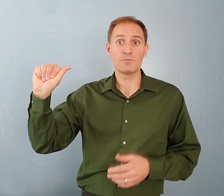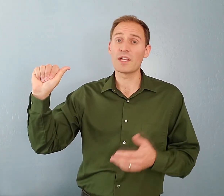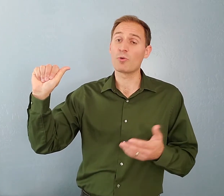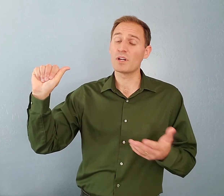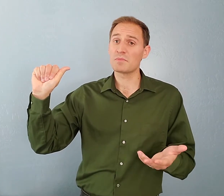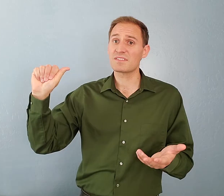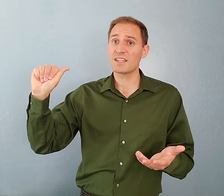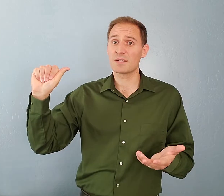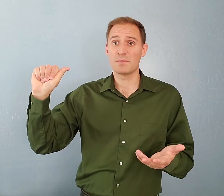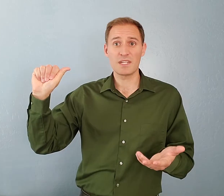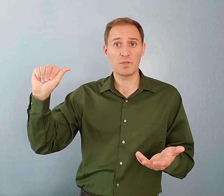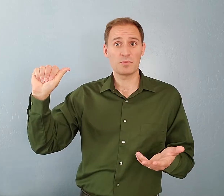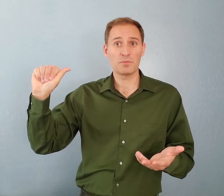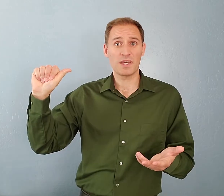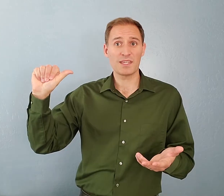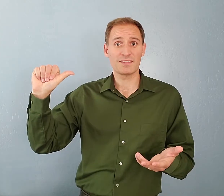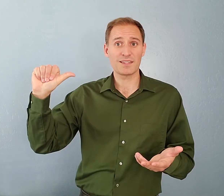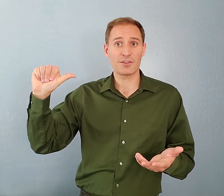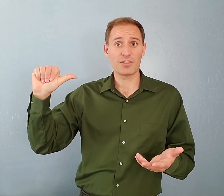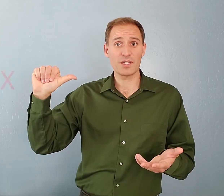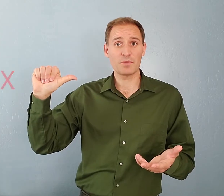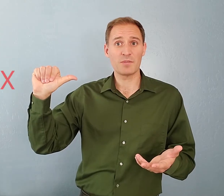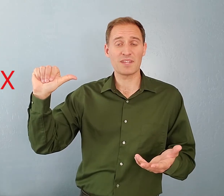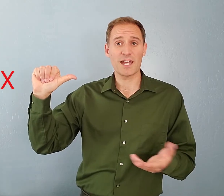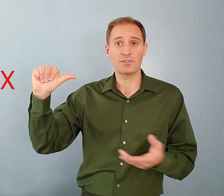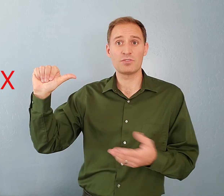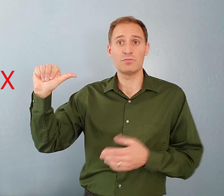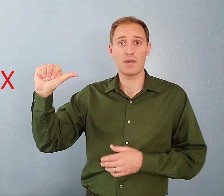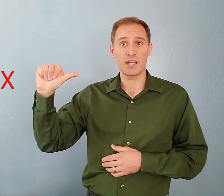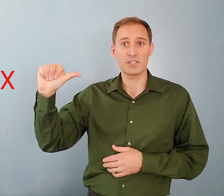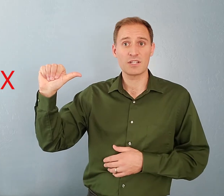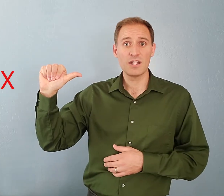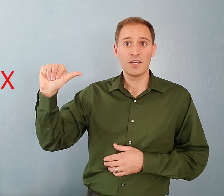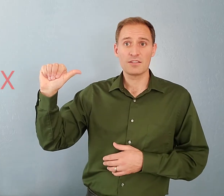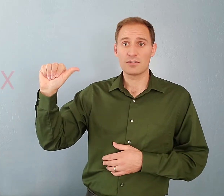now one mistake many people make is that their thumb comes out too much so you